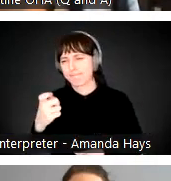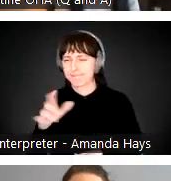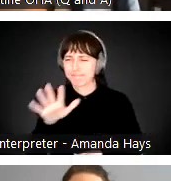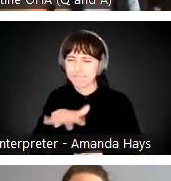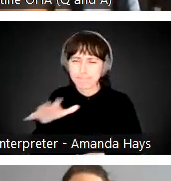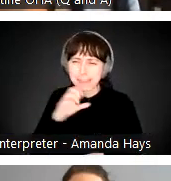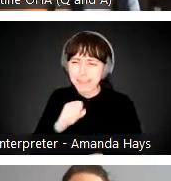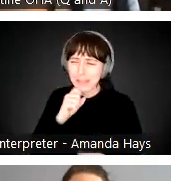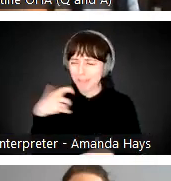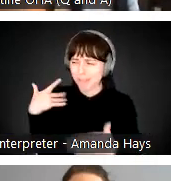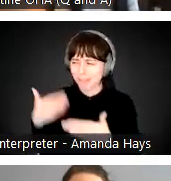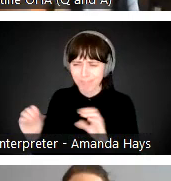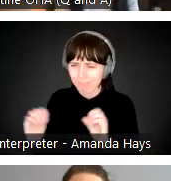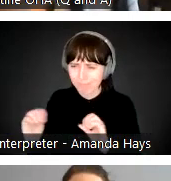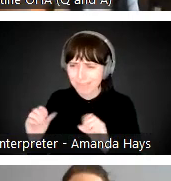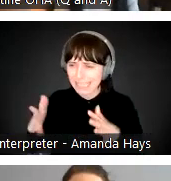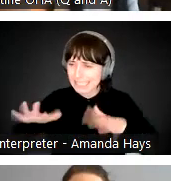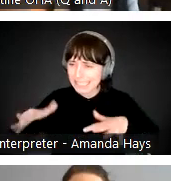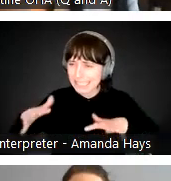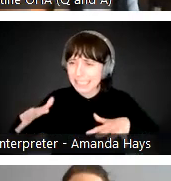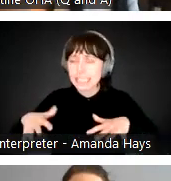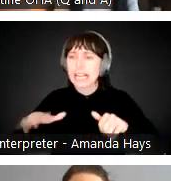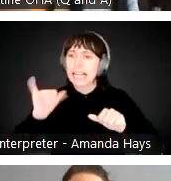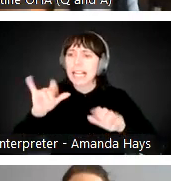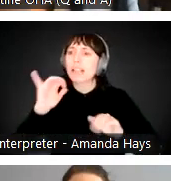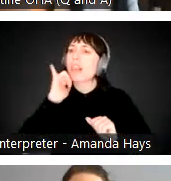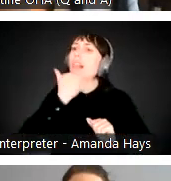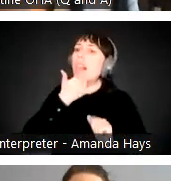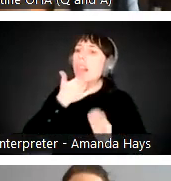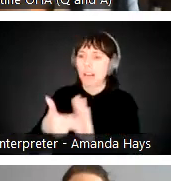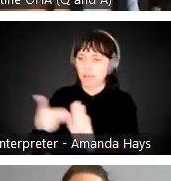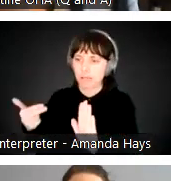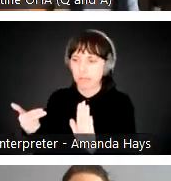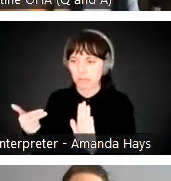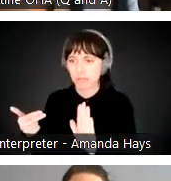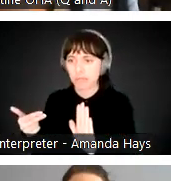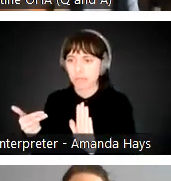of anxiety. So that's a misattribution, and yet, right? Like if you even, if we